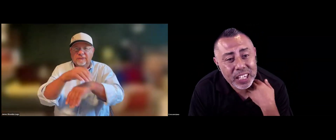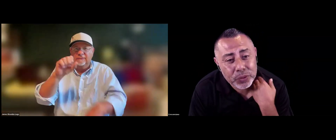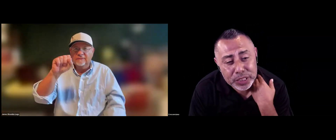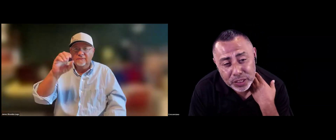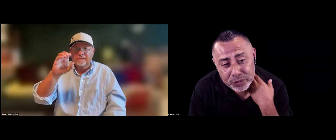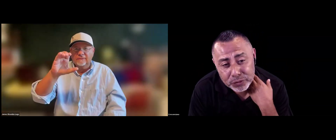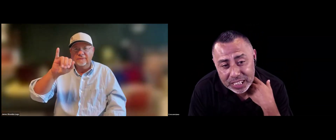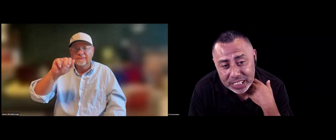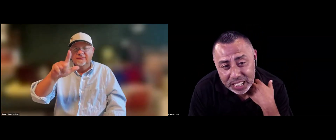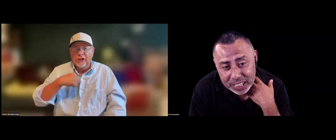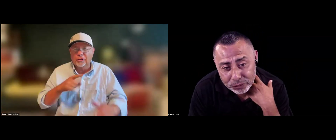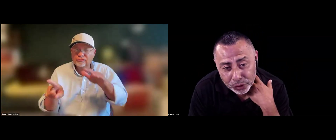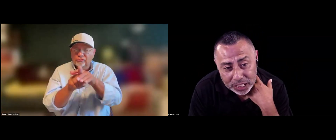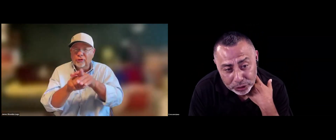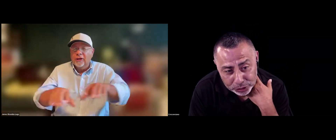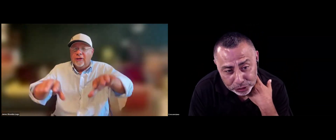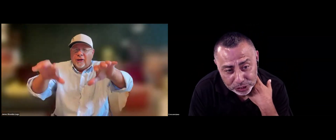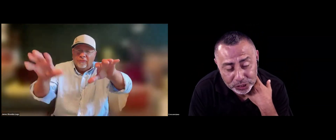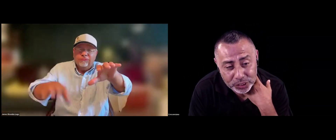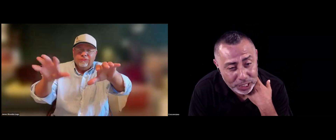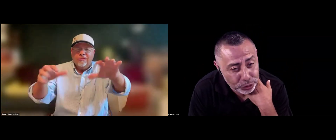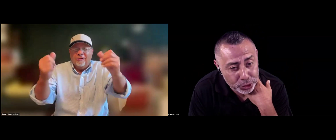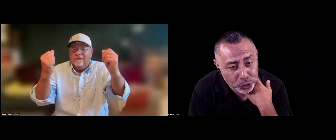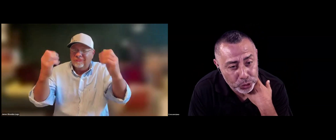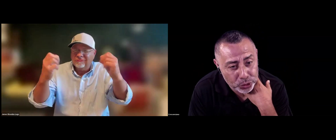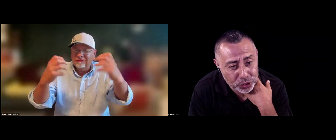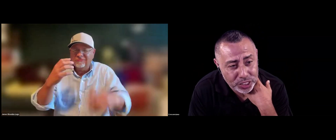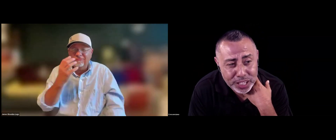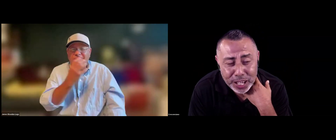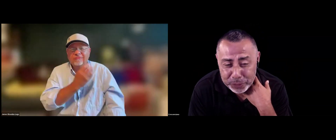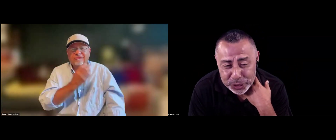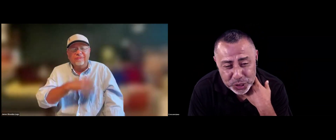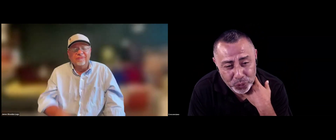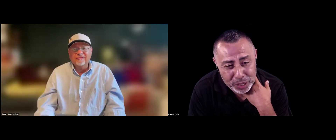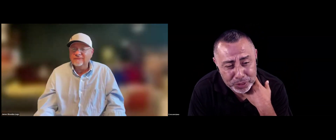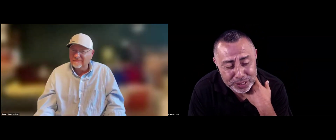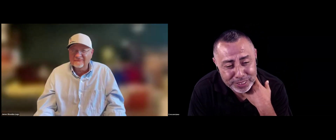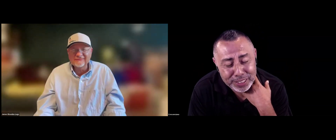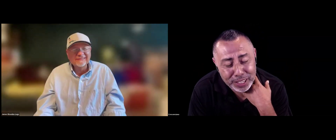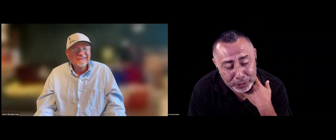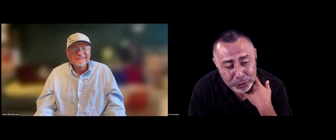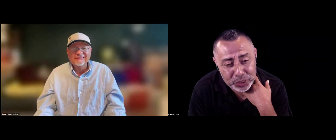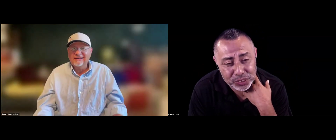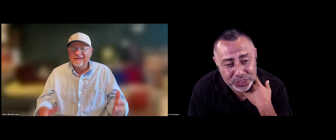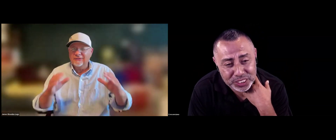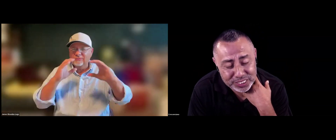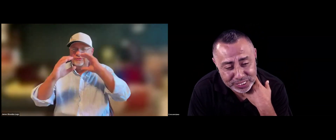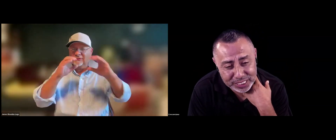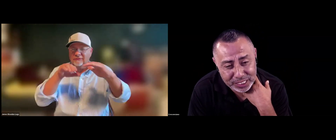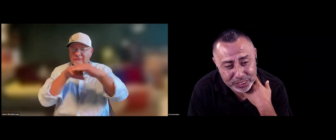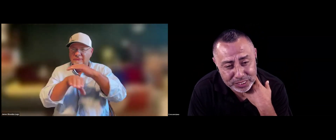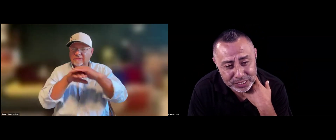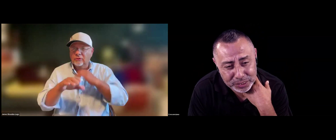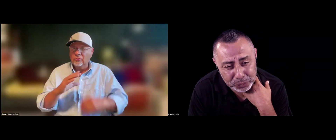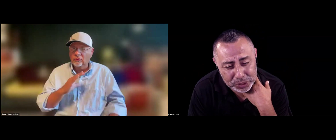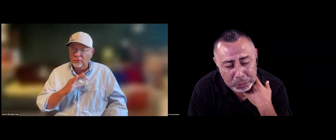Gatherings on Friday night for elders. Elder socials I would show up Everyone used sign language.